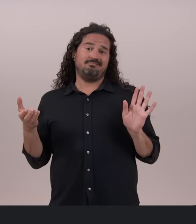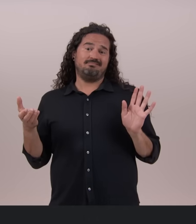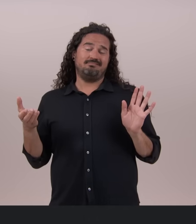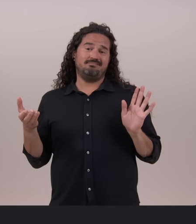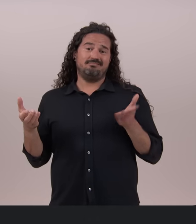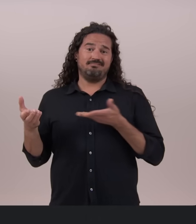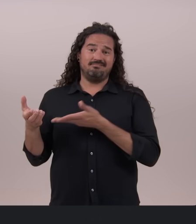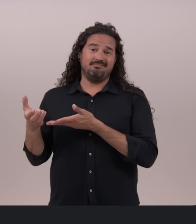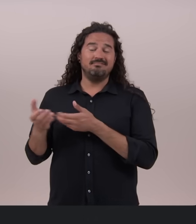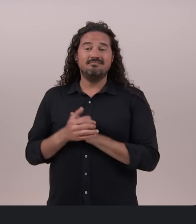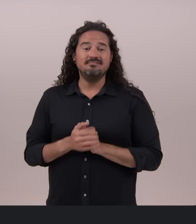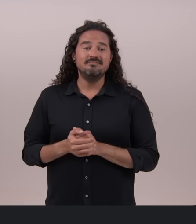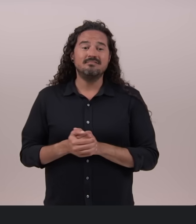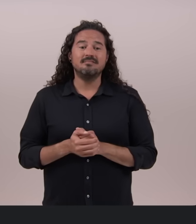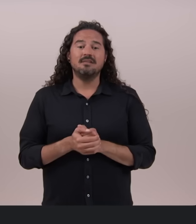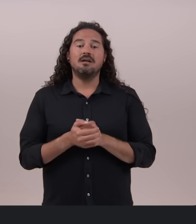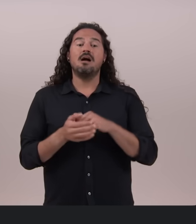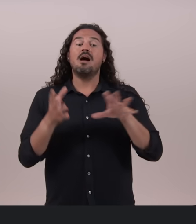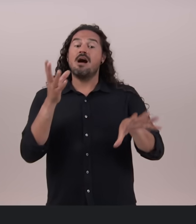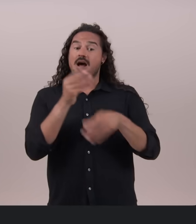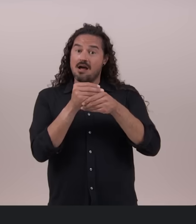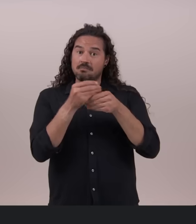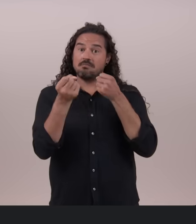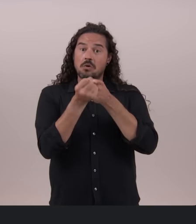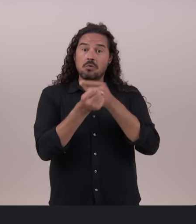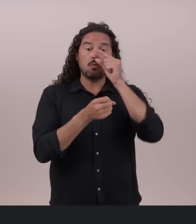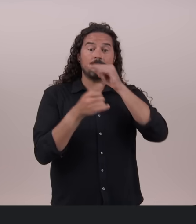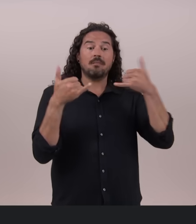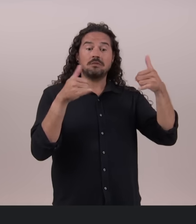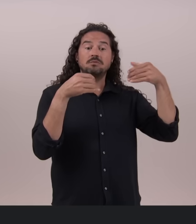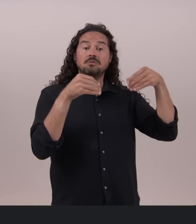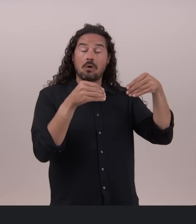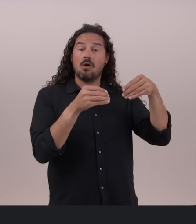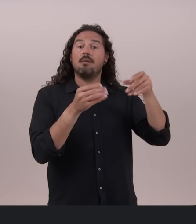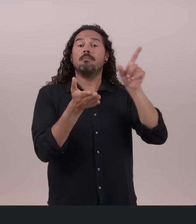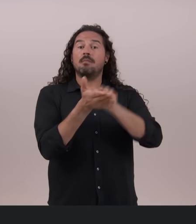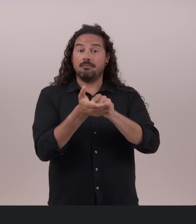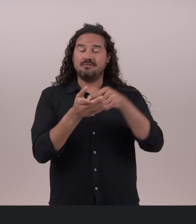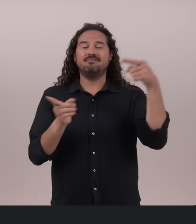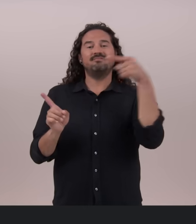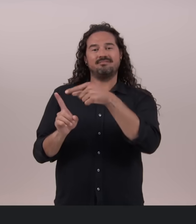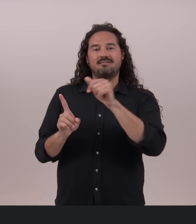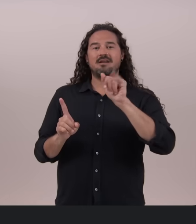We're also adding support for Google Play Store publishing in AI Studio.